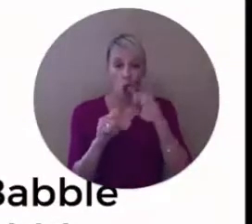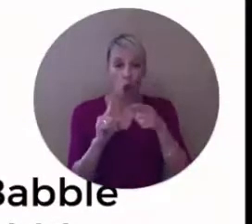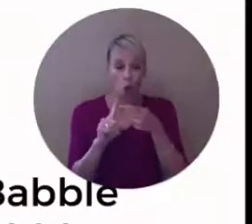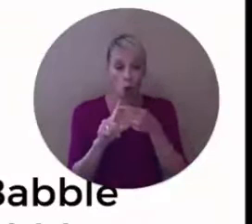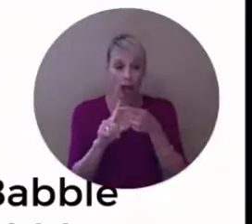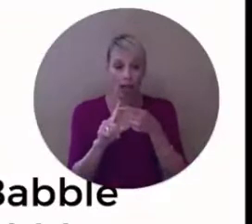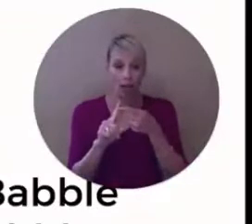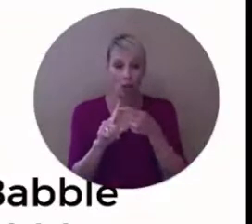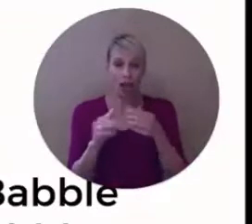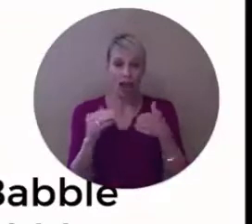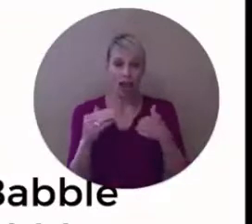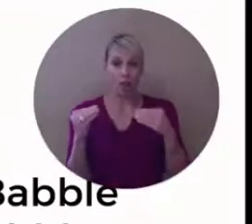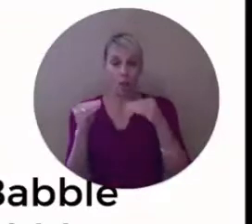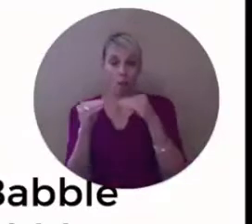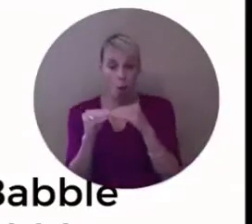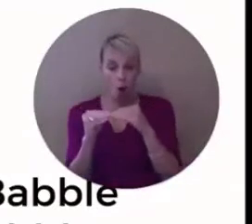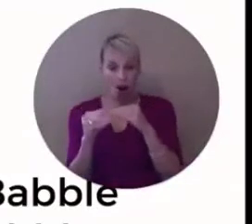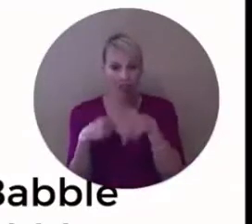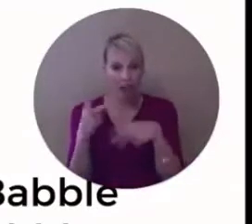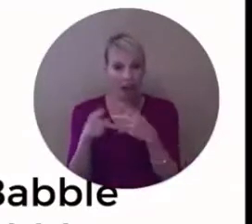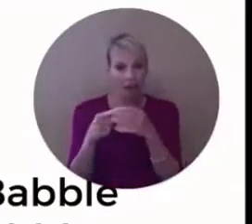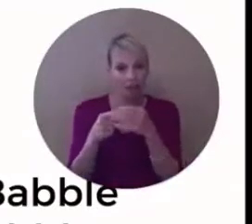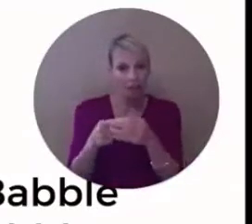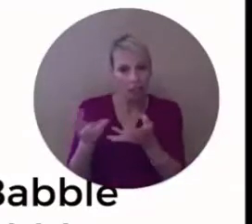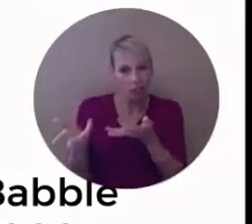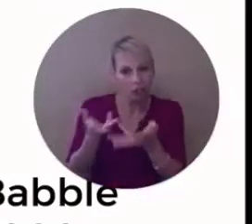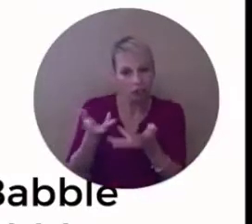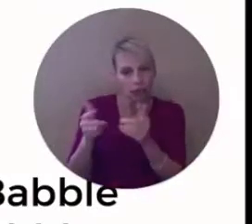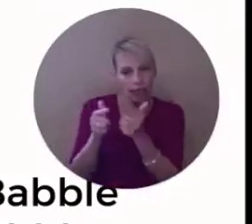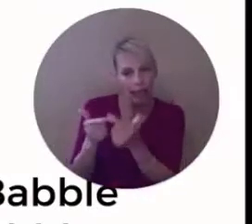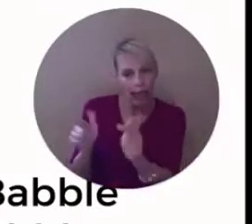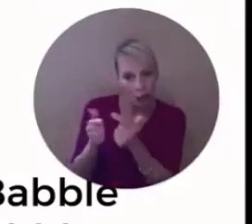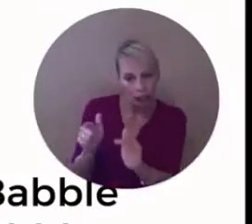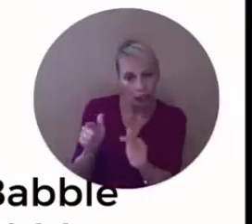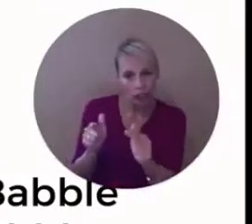We also know that when you have more types